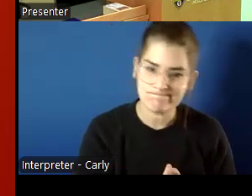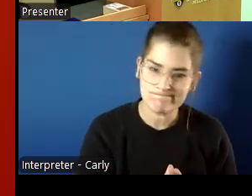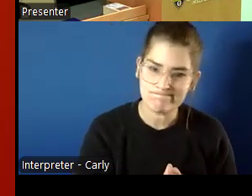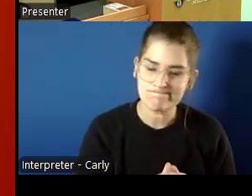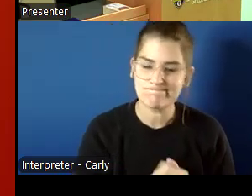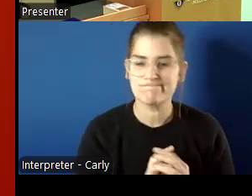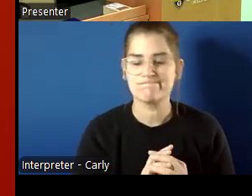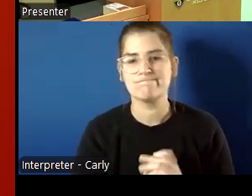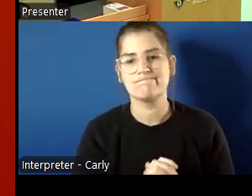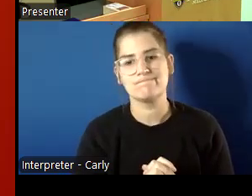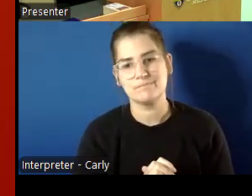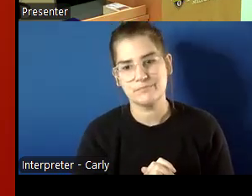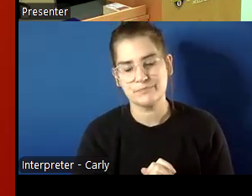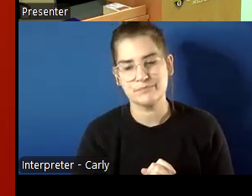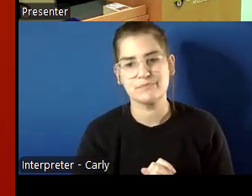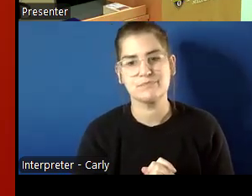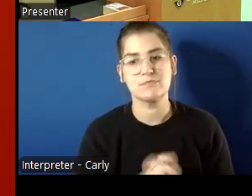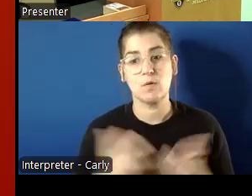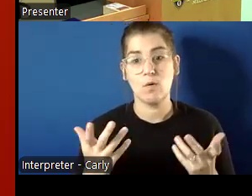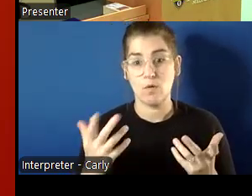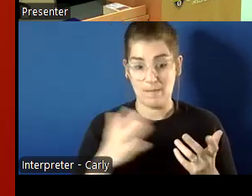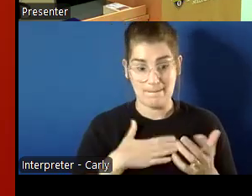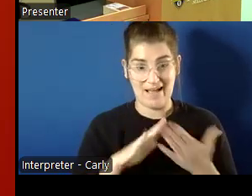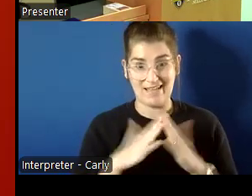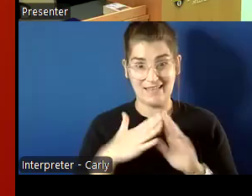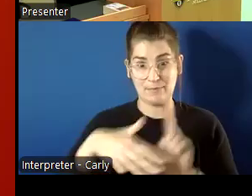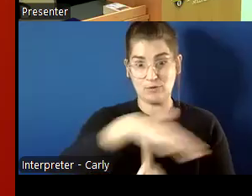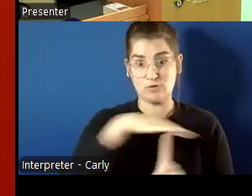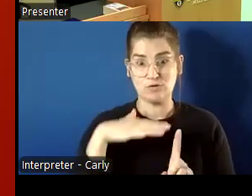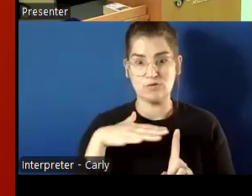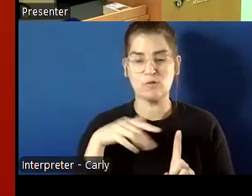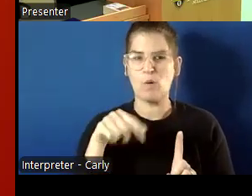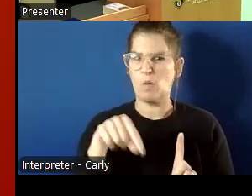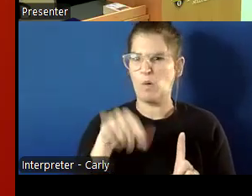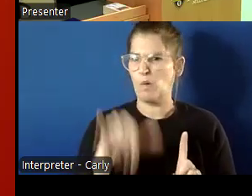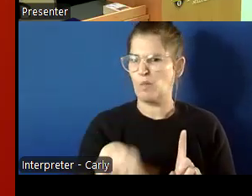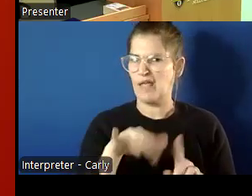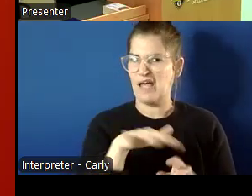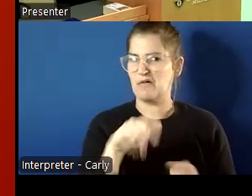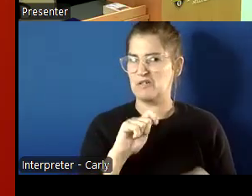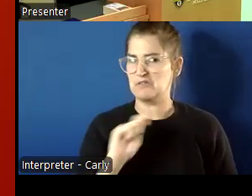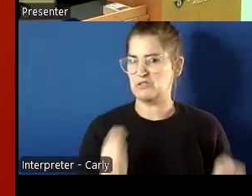I've been told where the air the neighborhood where I live is changing. Oh, what did you